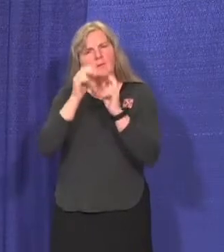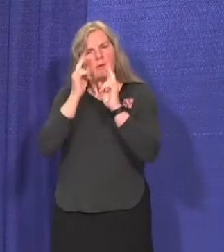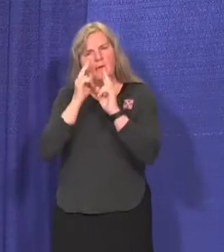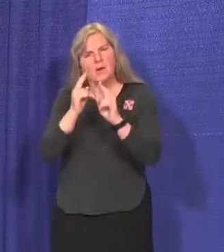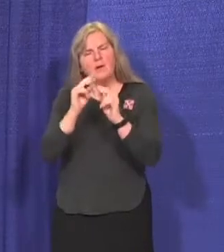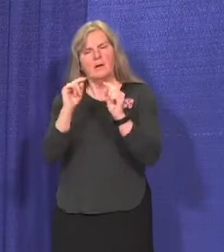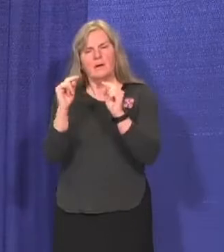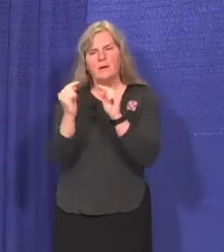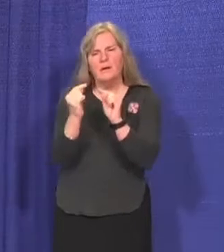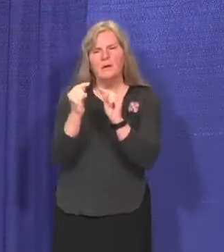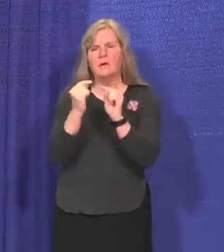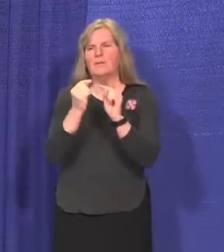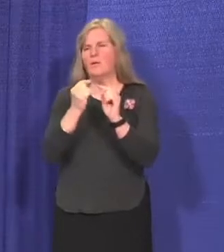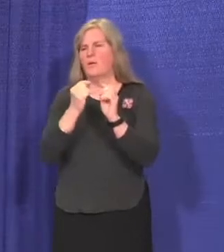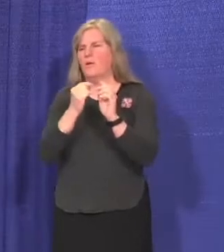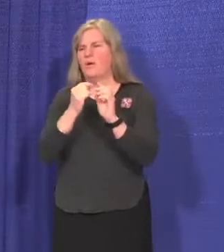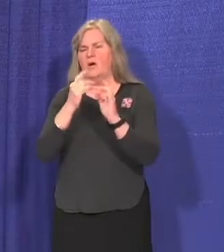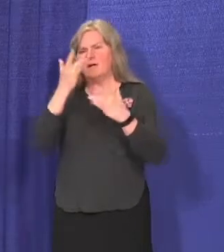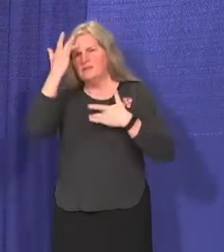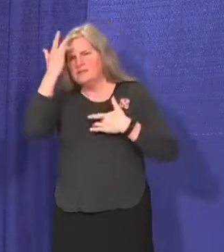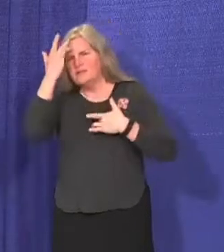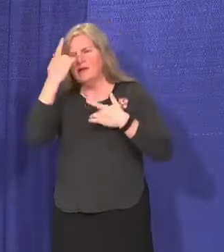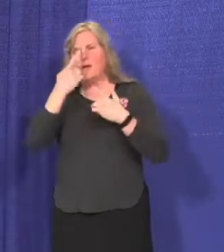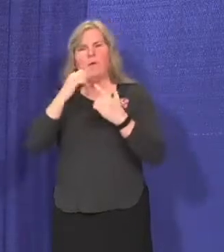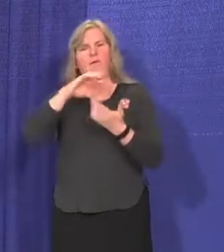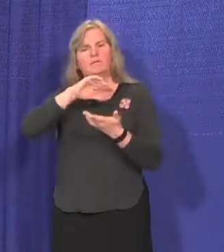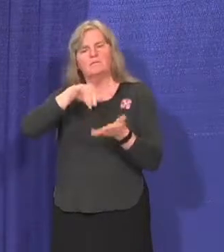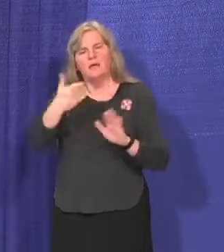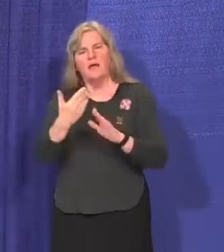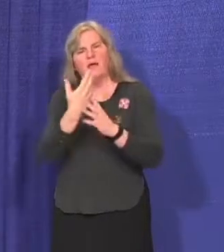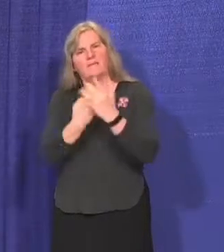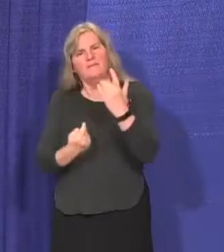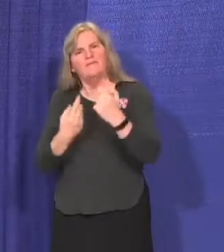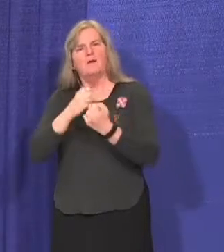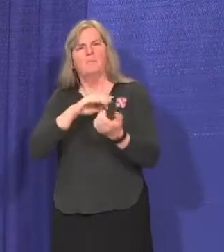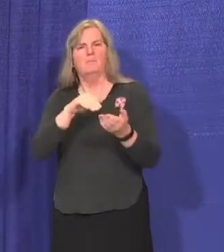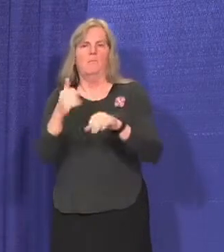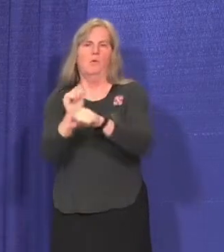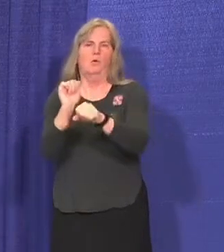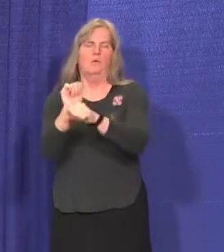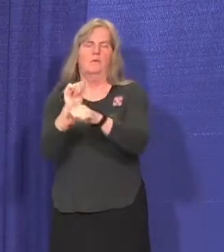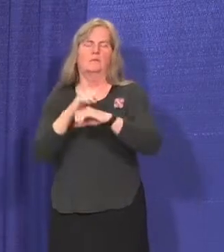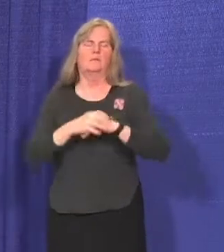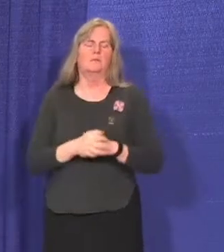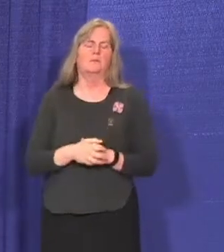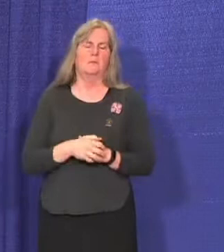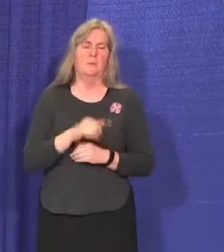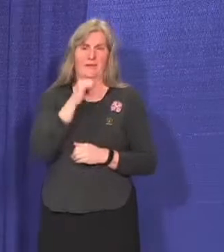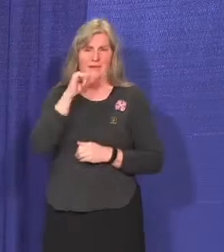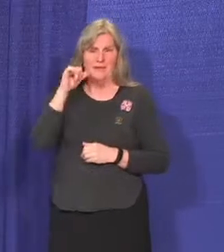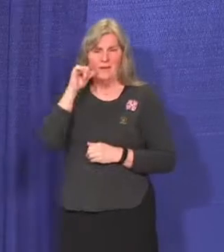remember and honour those -- honour those who have been contracting an illness.